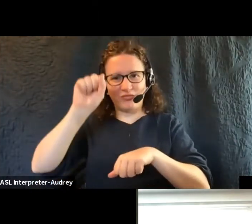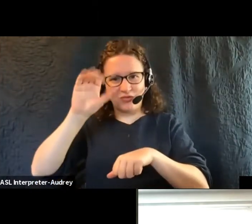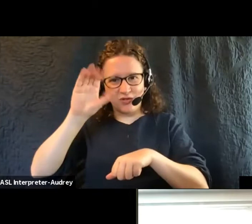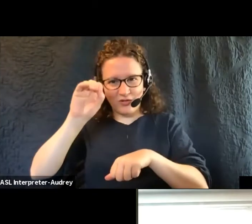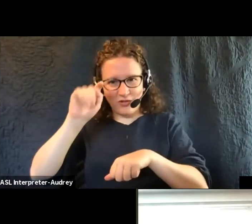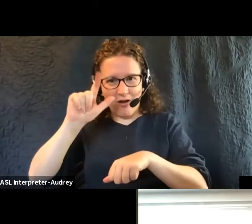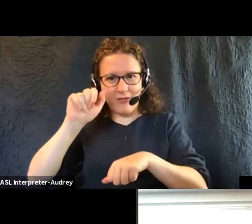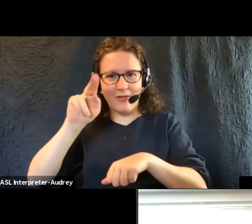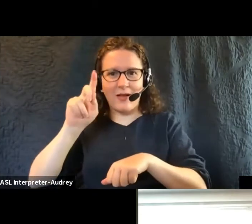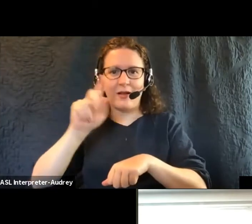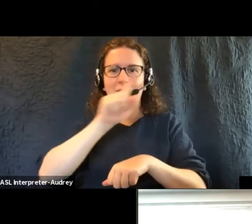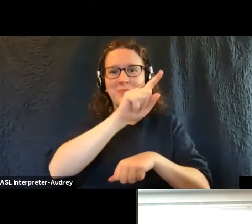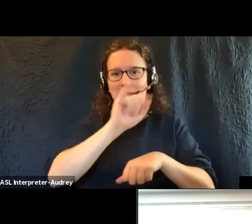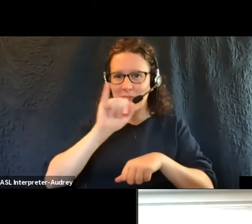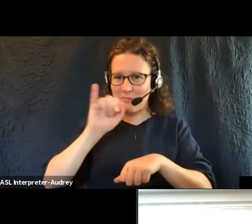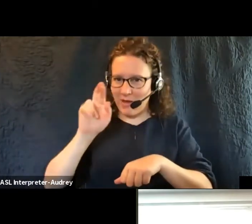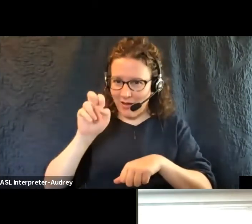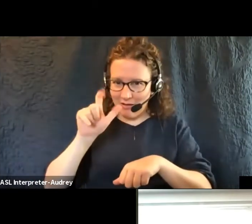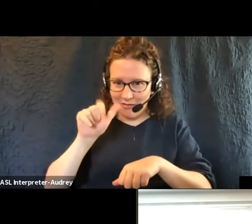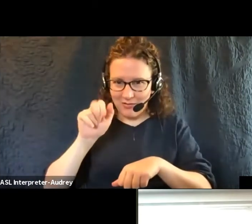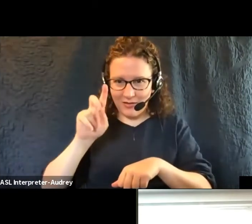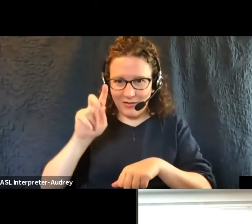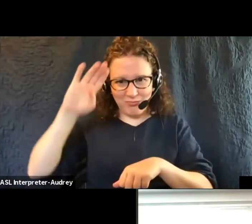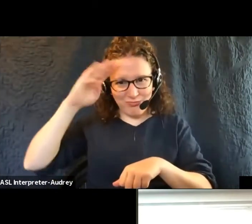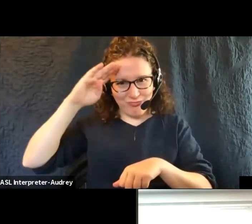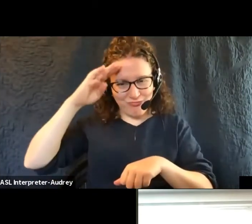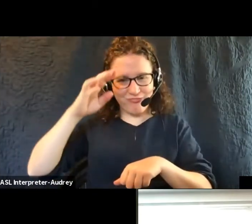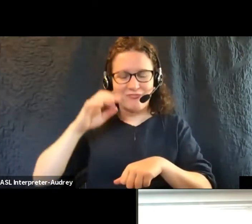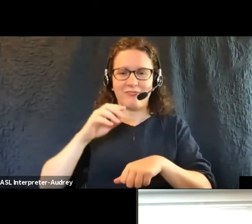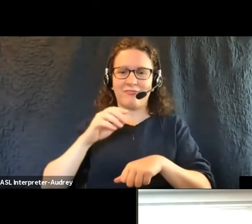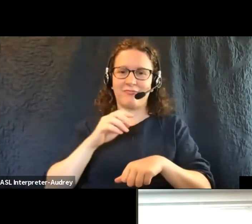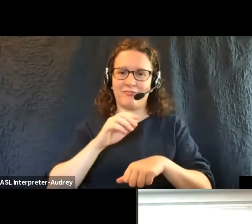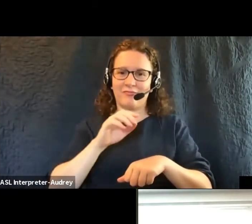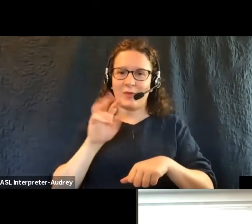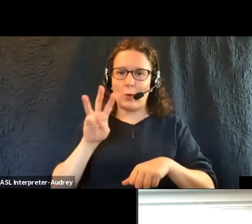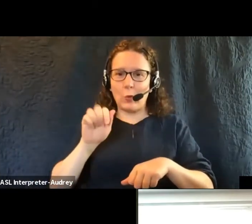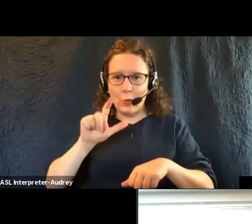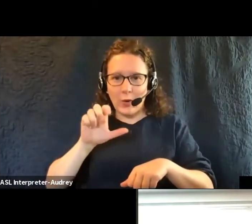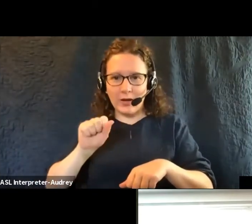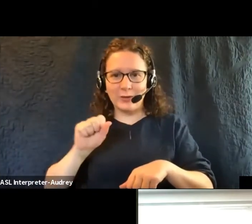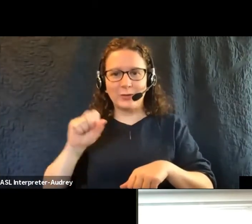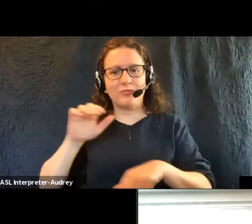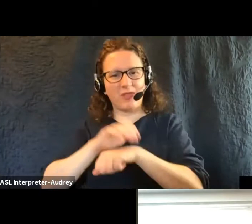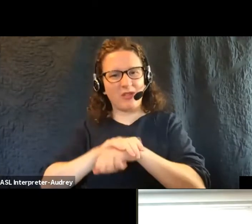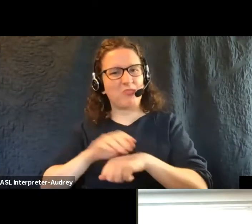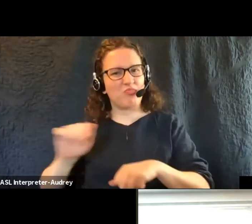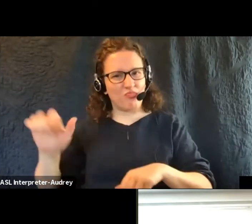Scotland has a wonderful system as far as the legal framework or education system is concerned